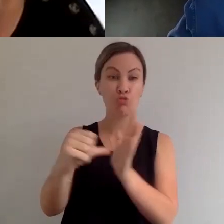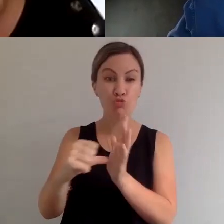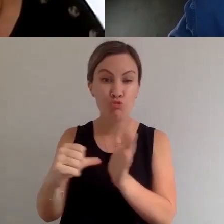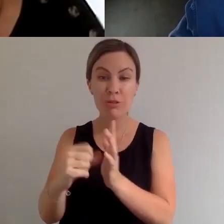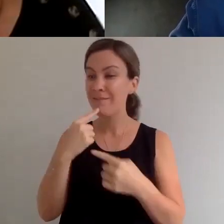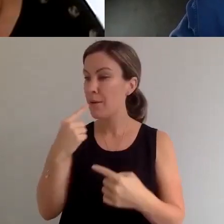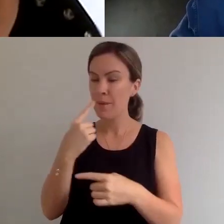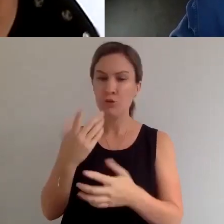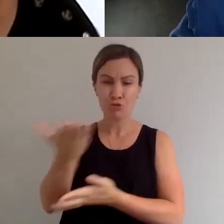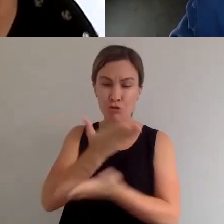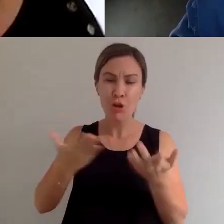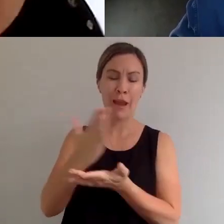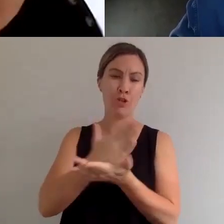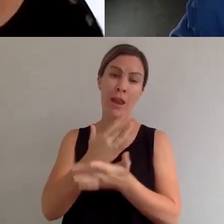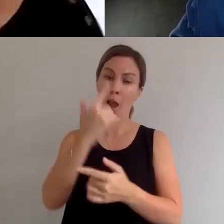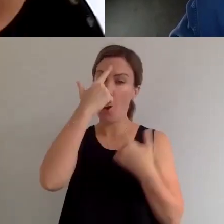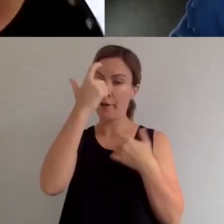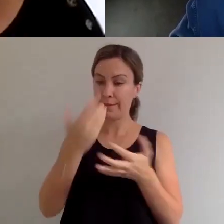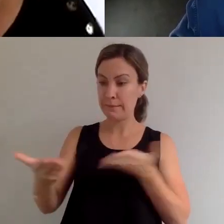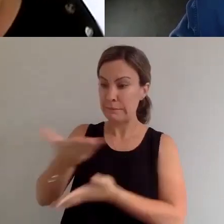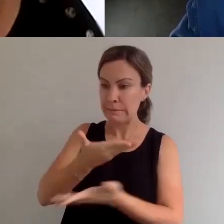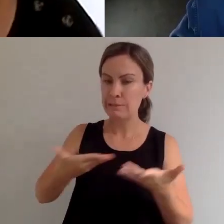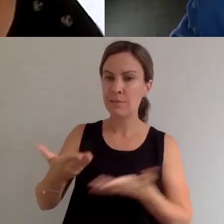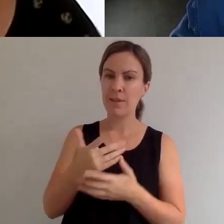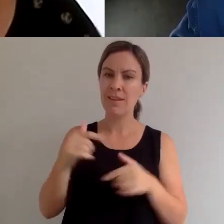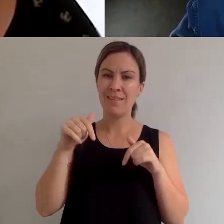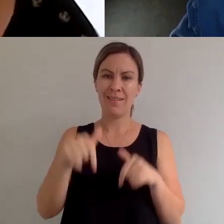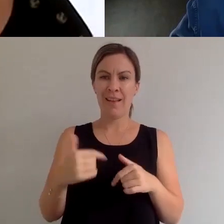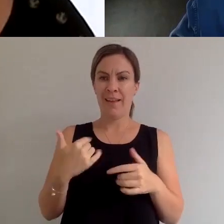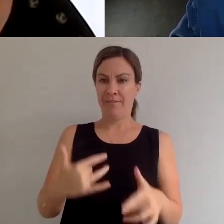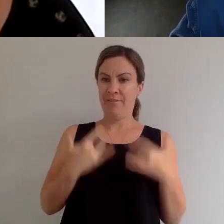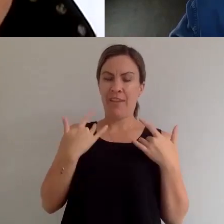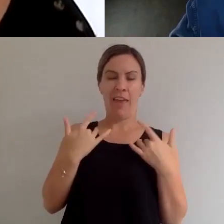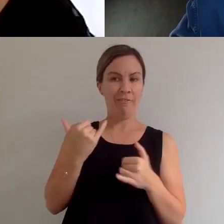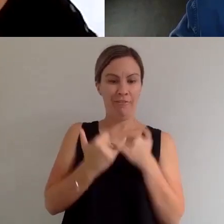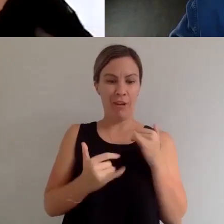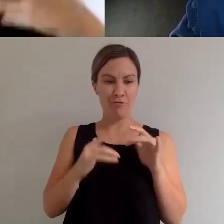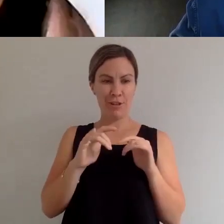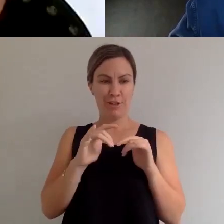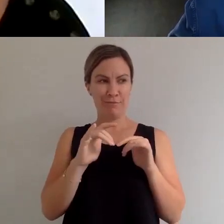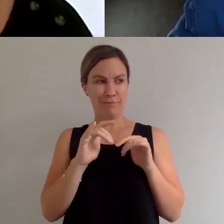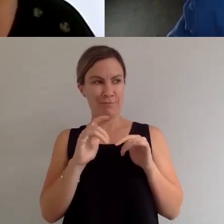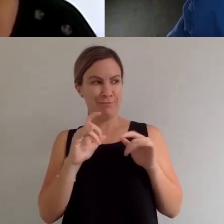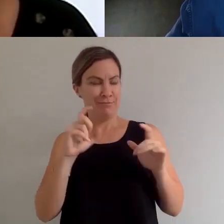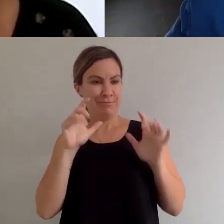But thanks for having me, everyone! This feels so strange to be the person who is like publicly outing all of my personal financial details.